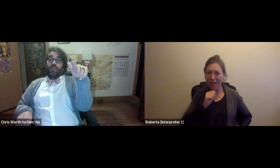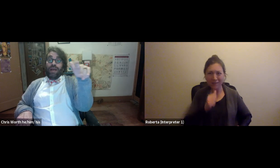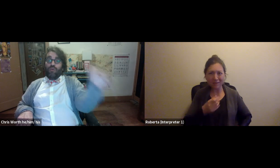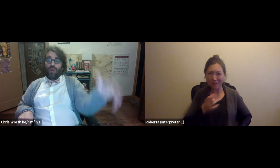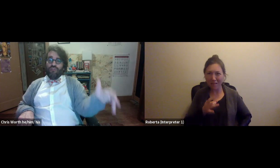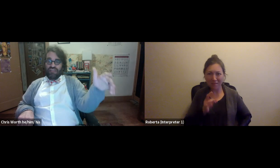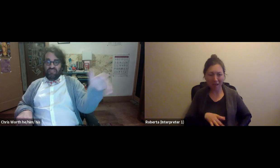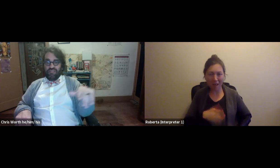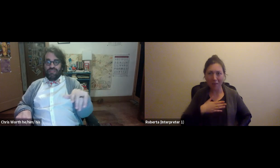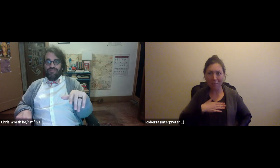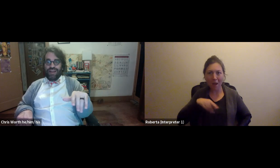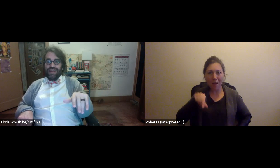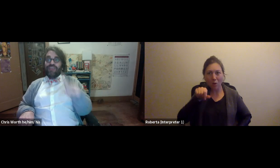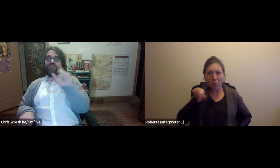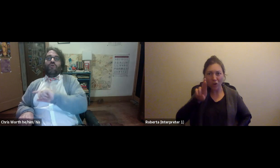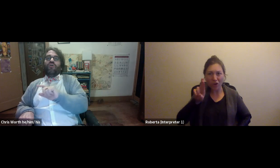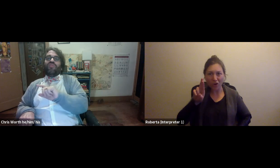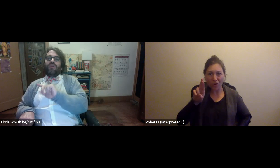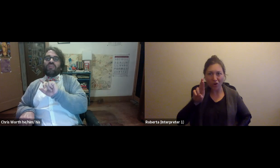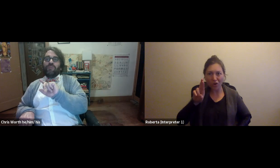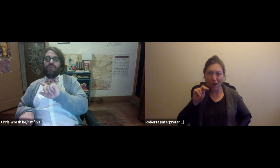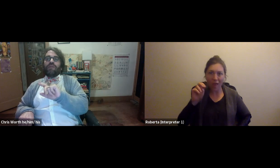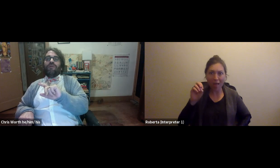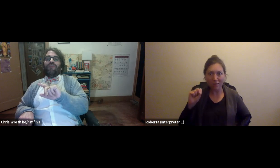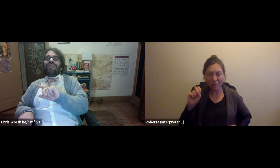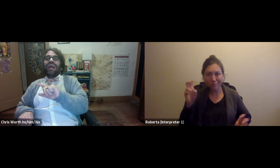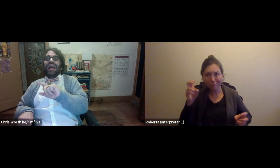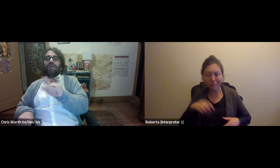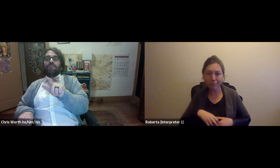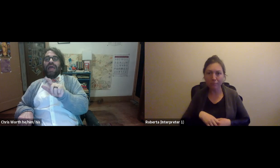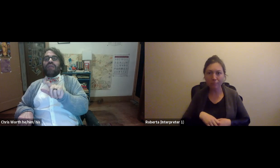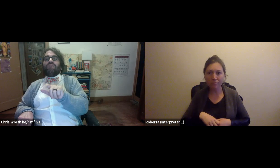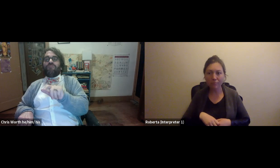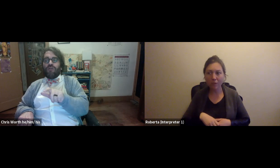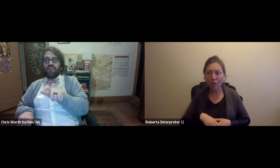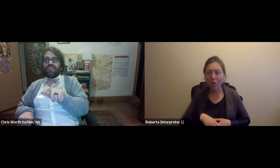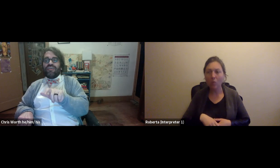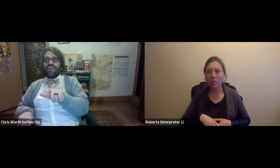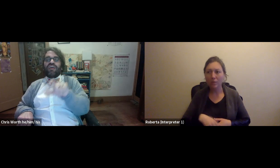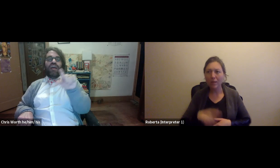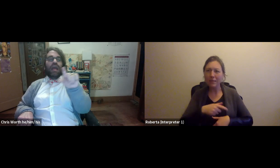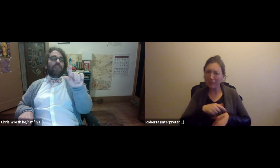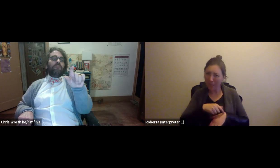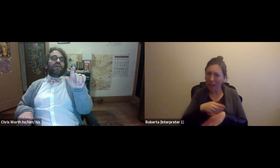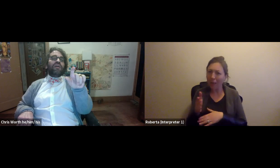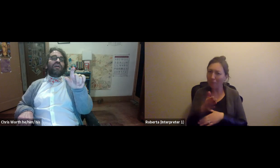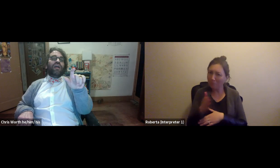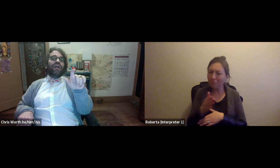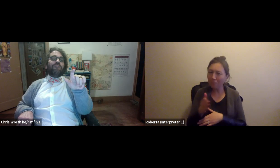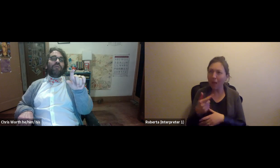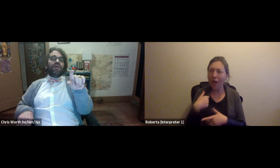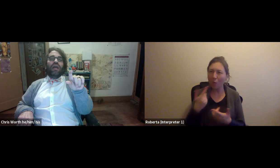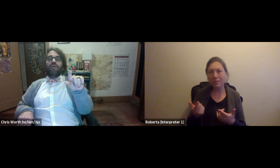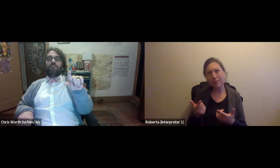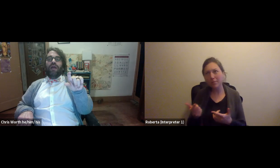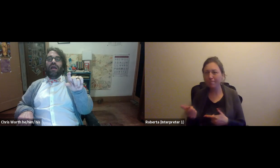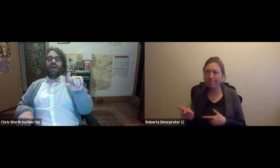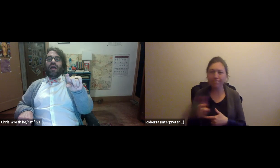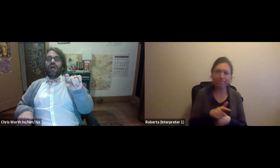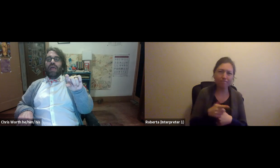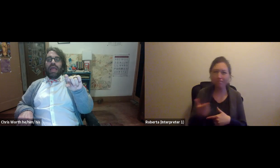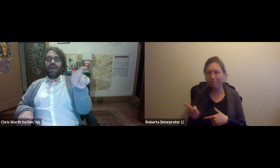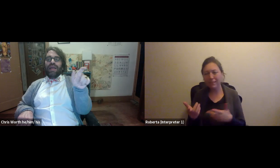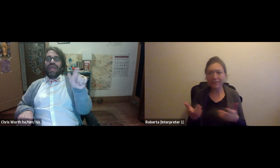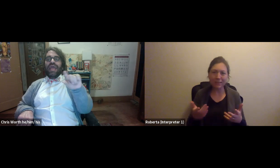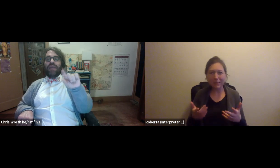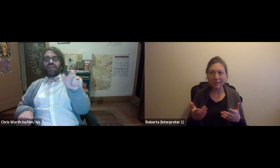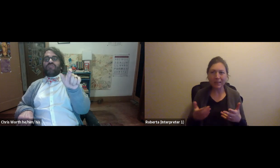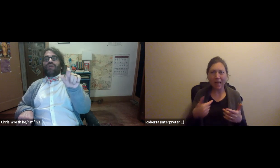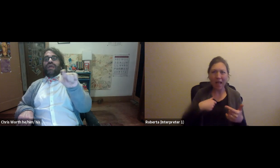my queerness, right. So there was a period where I went back and forth, "Am I gay, am I straight,